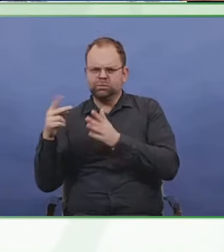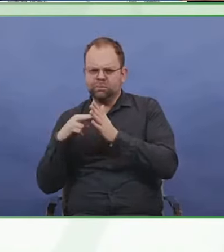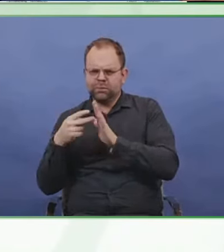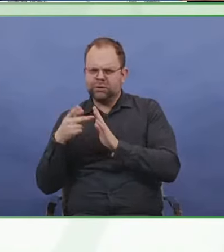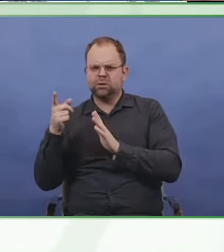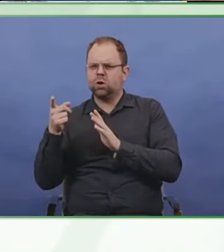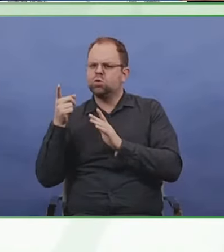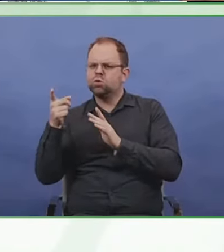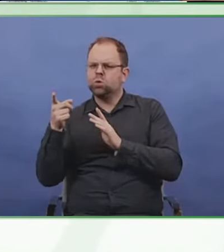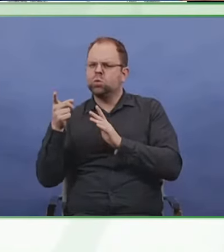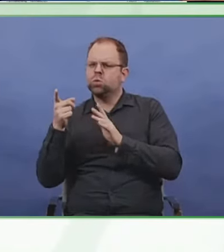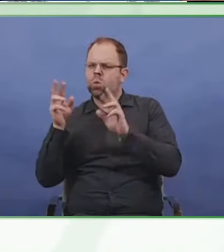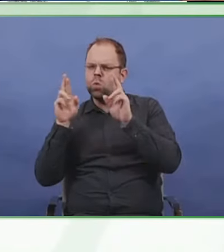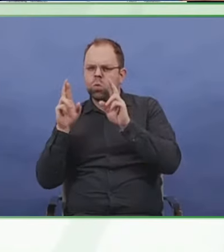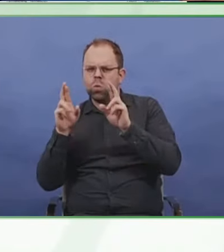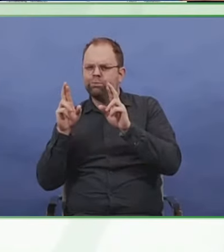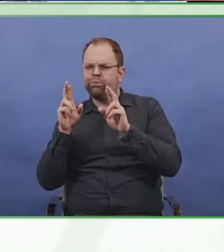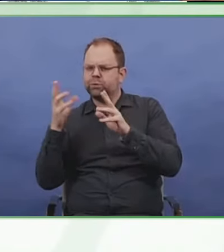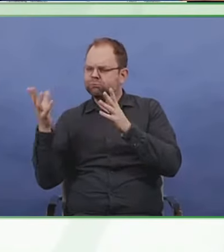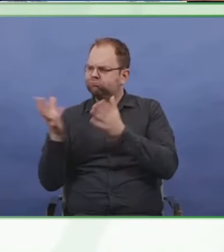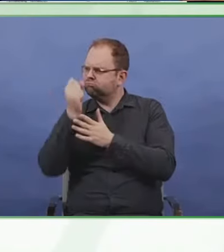because they could not find the talent, which is ridiculous.